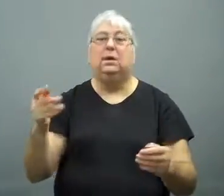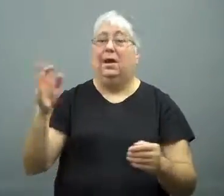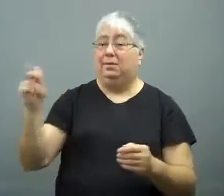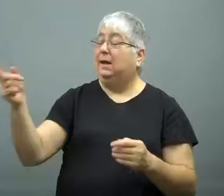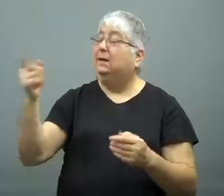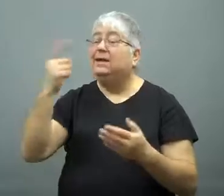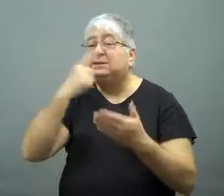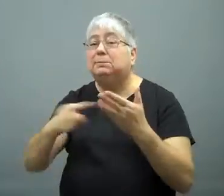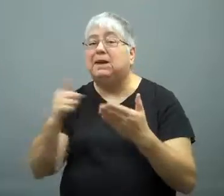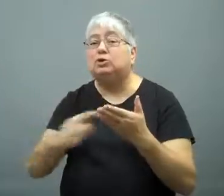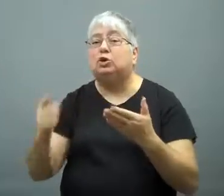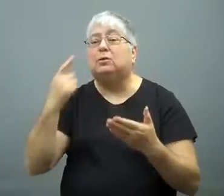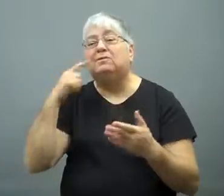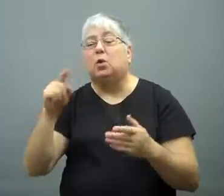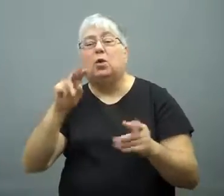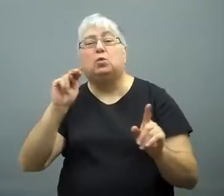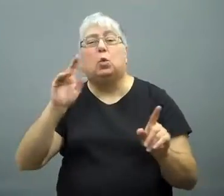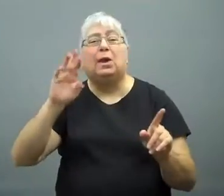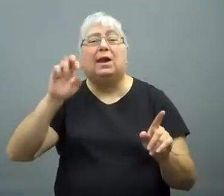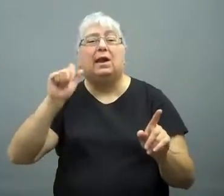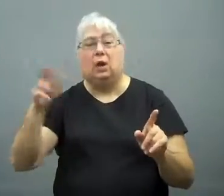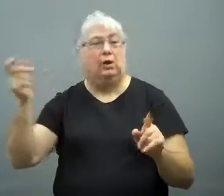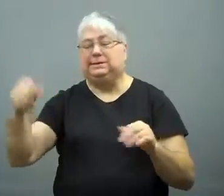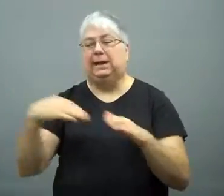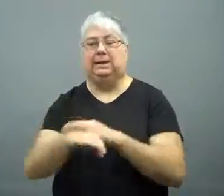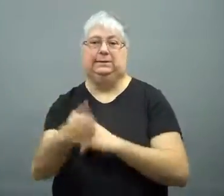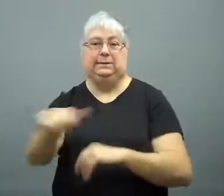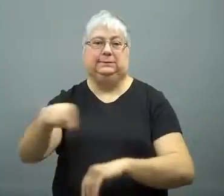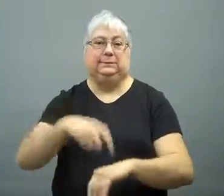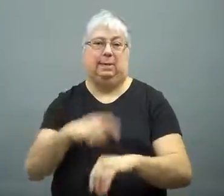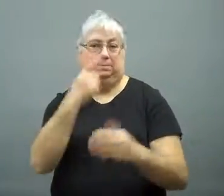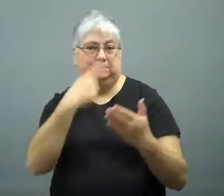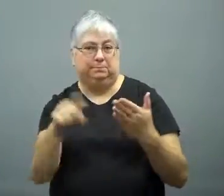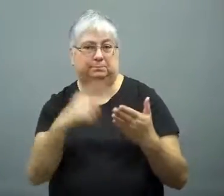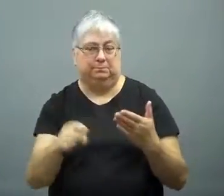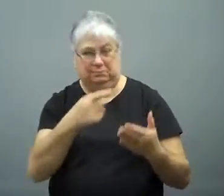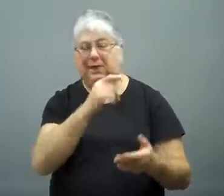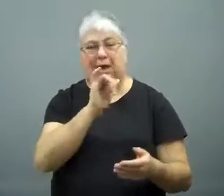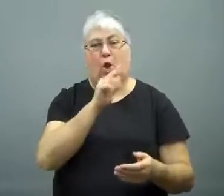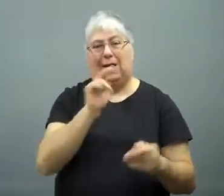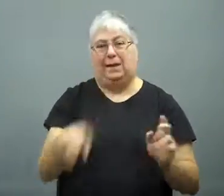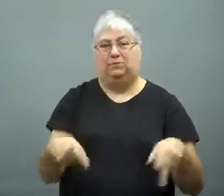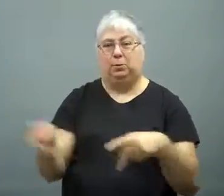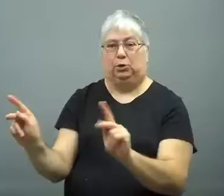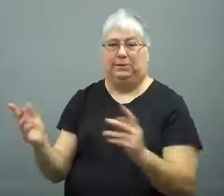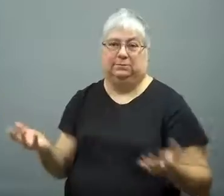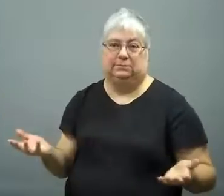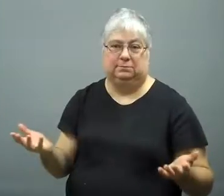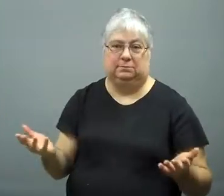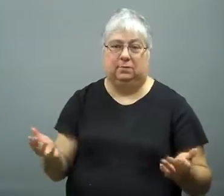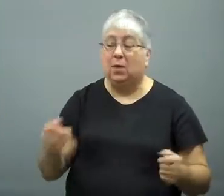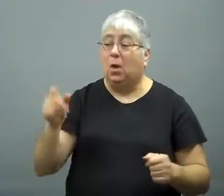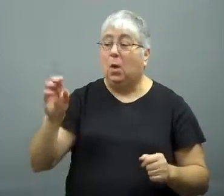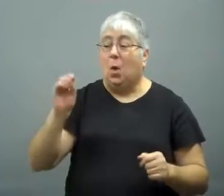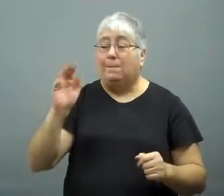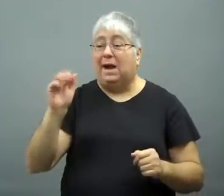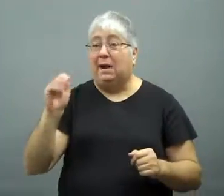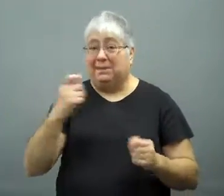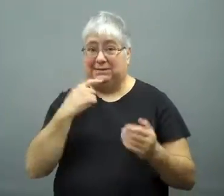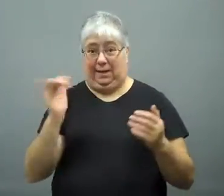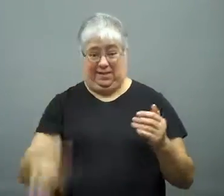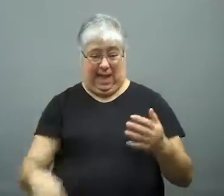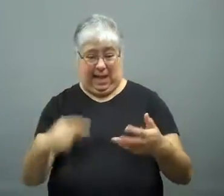Nuclear inspectors must be allowed to make unannounced inspections.